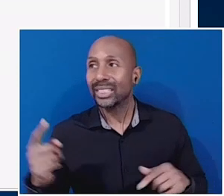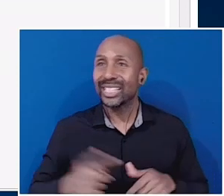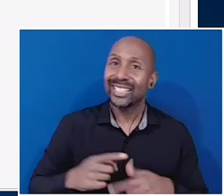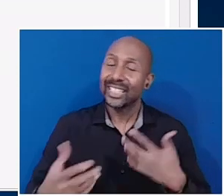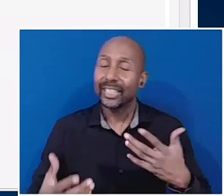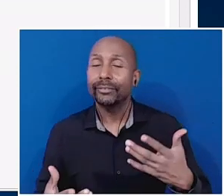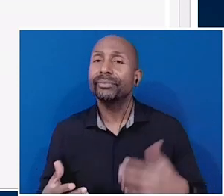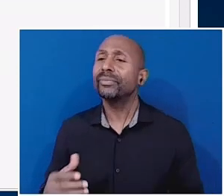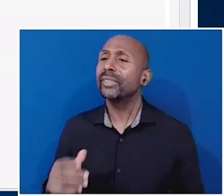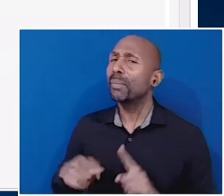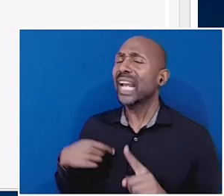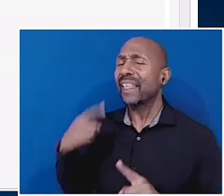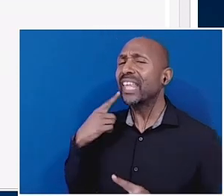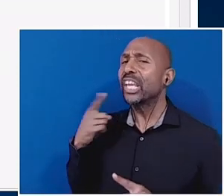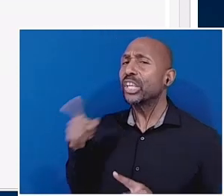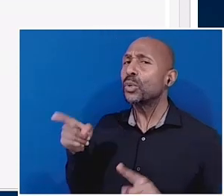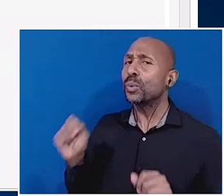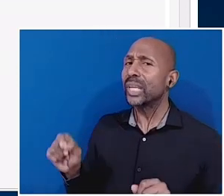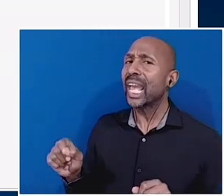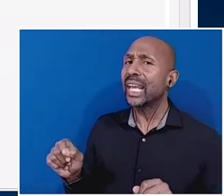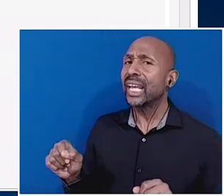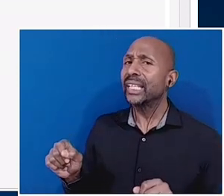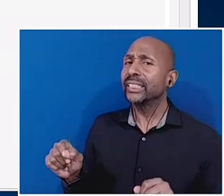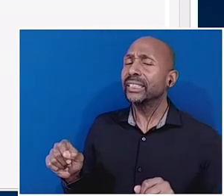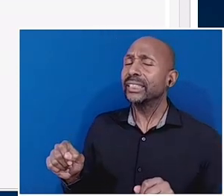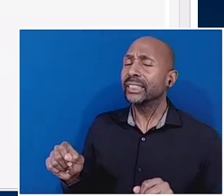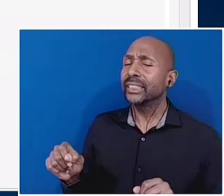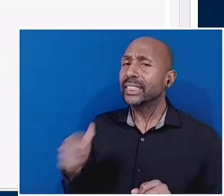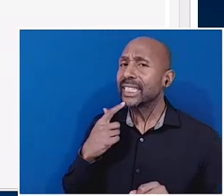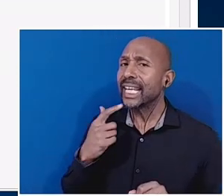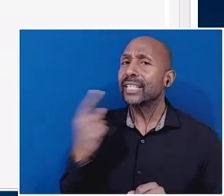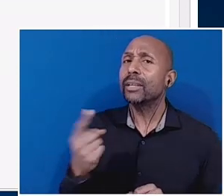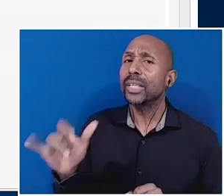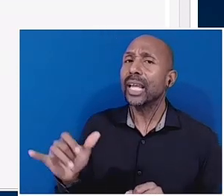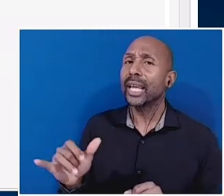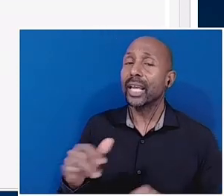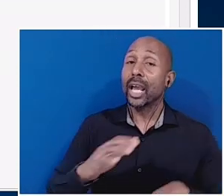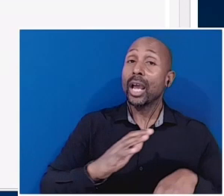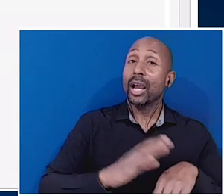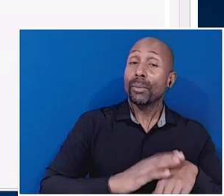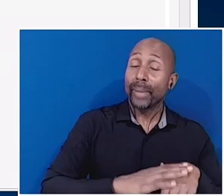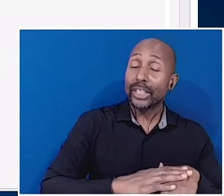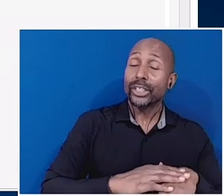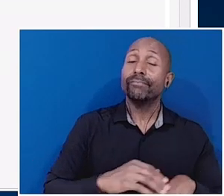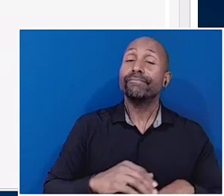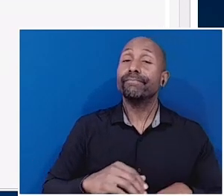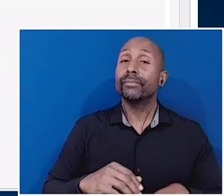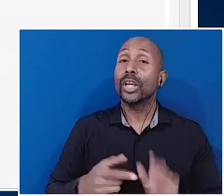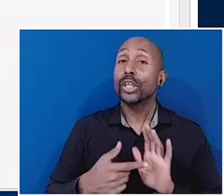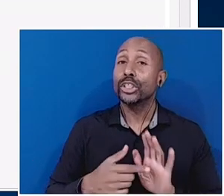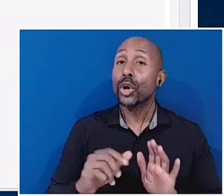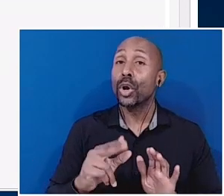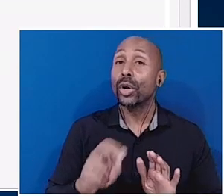that if you said something like probation show cause warning or a similar action. Because I think then an agency would know